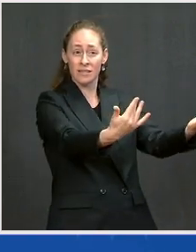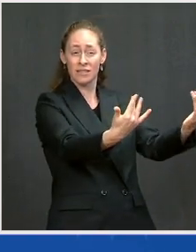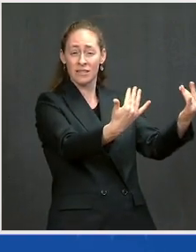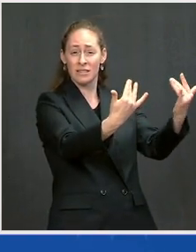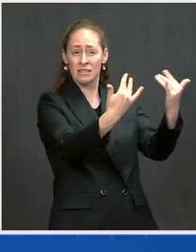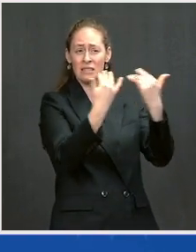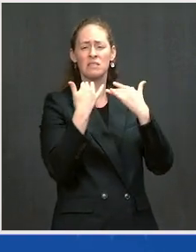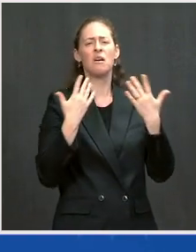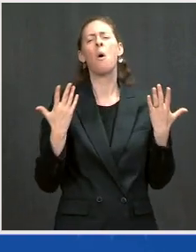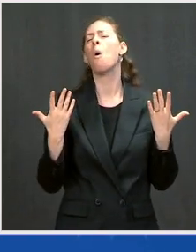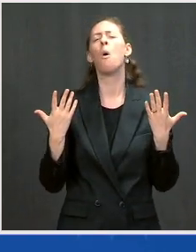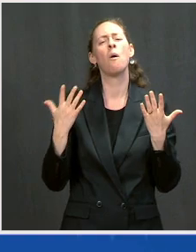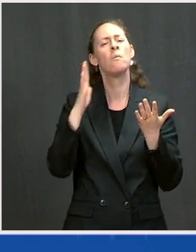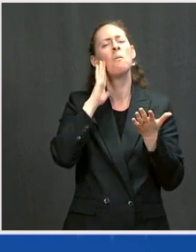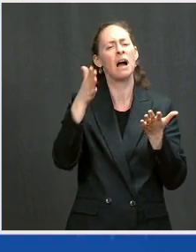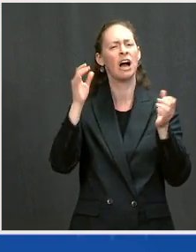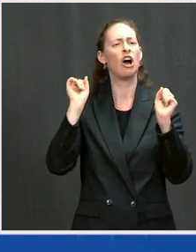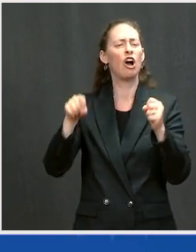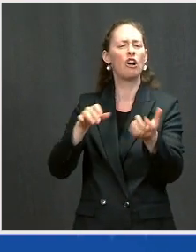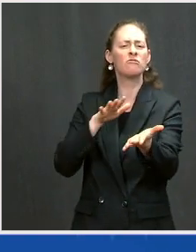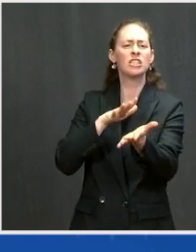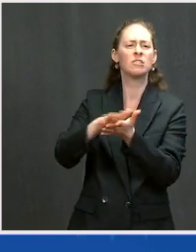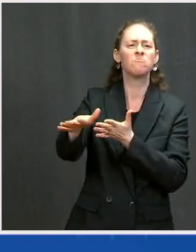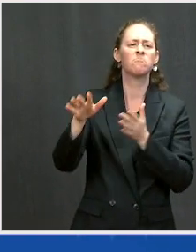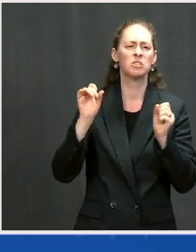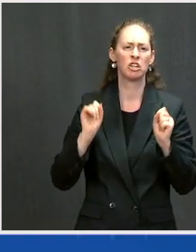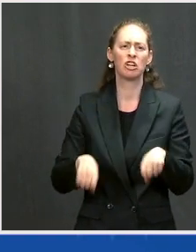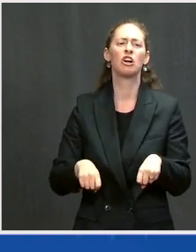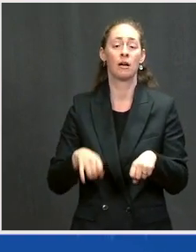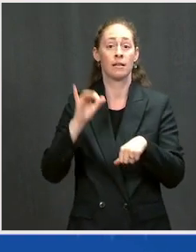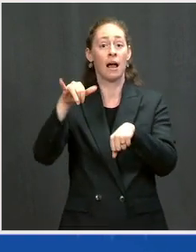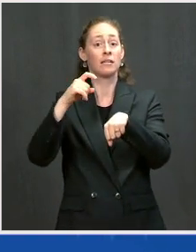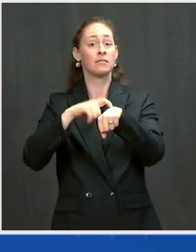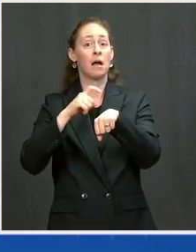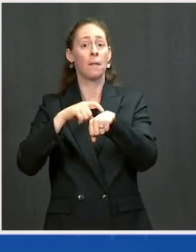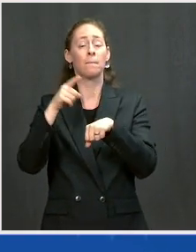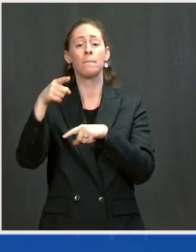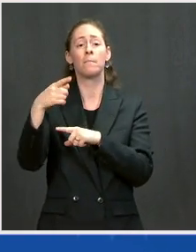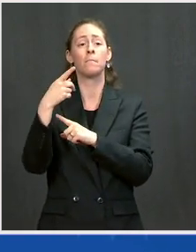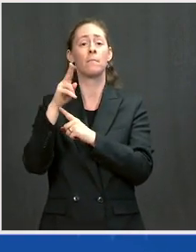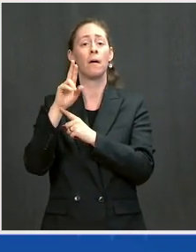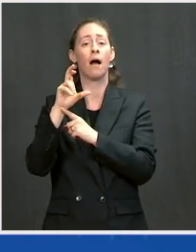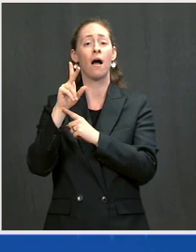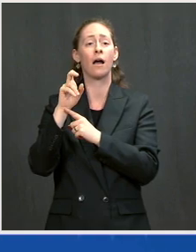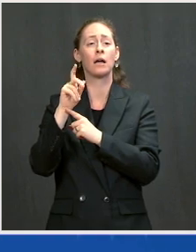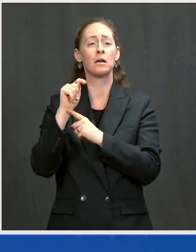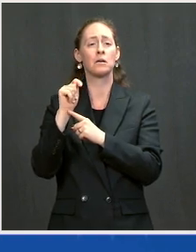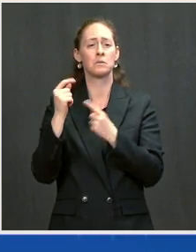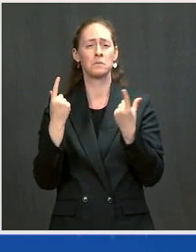And Lieutenant Puckett thought the numbers for the attack didn’t align with the basic military doctrine.